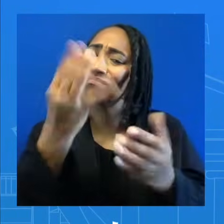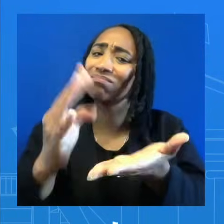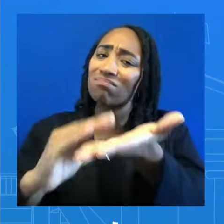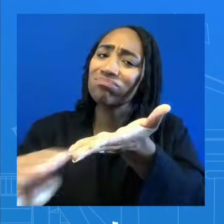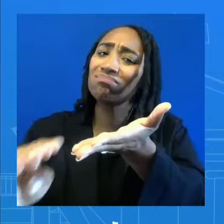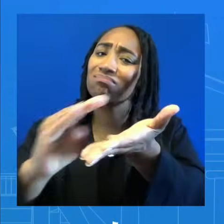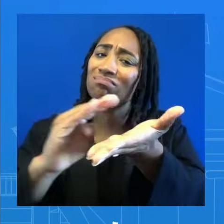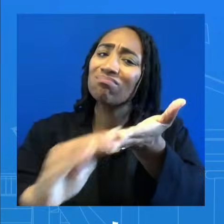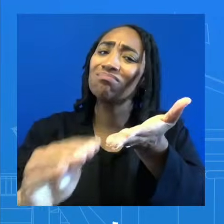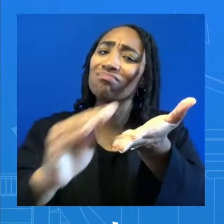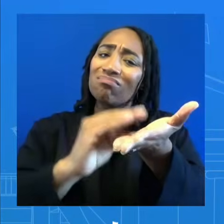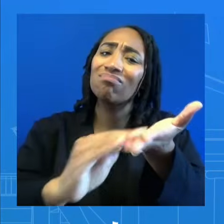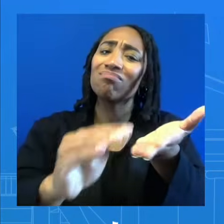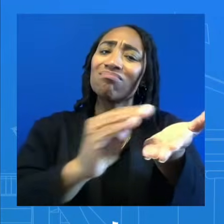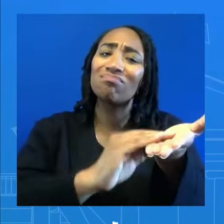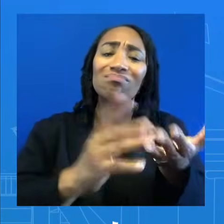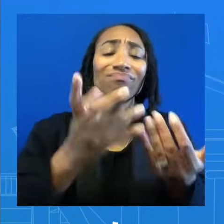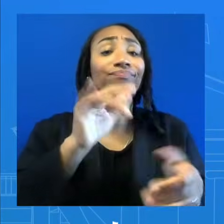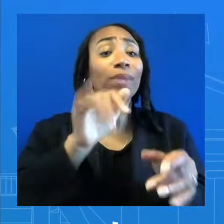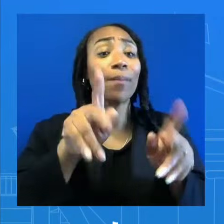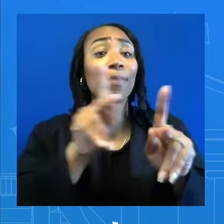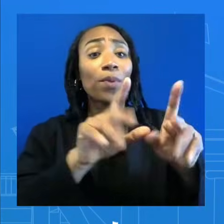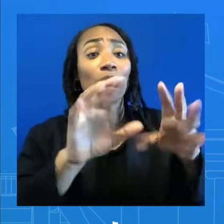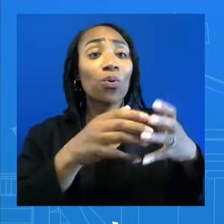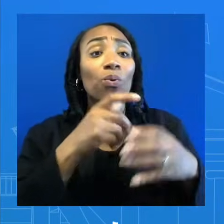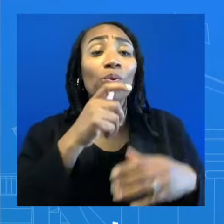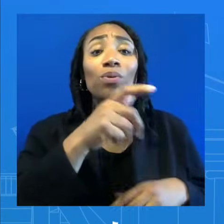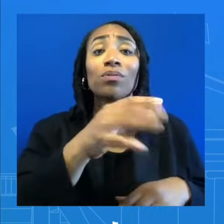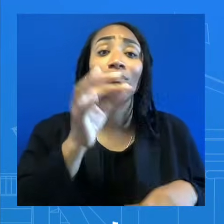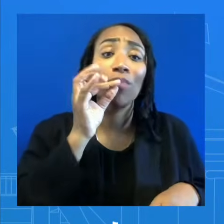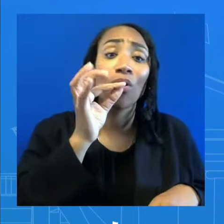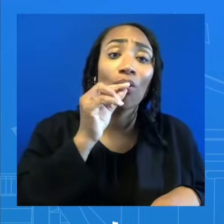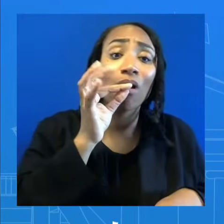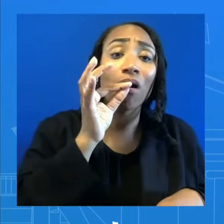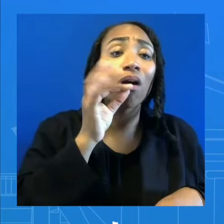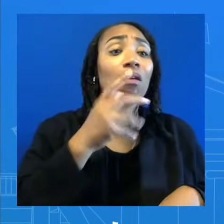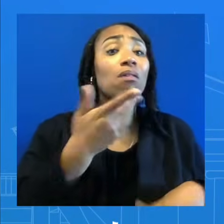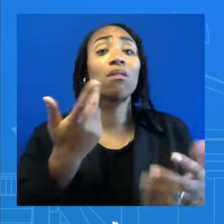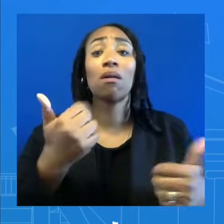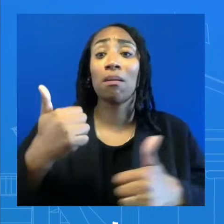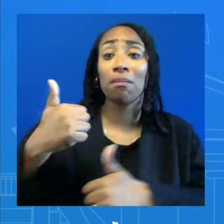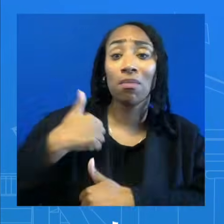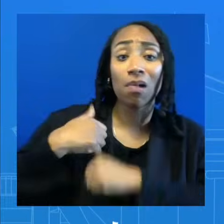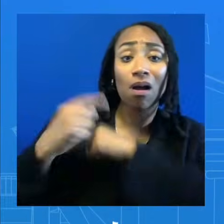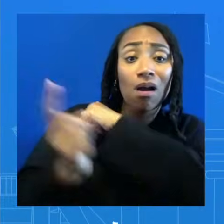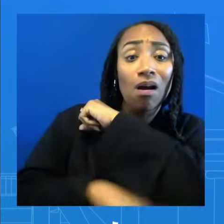and military convictions in the LGBTQ+ community. These are actions that this president has taken.